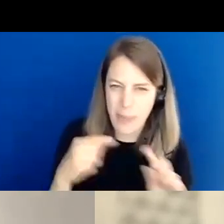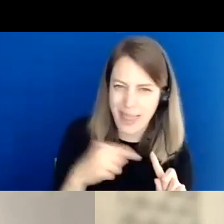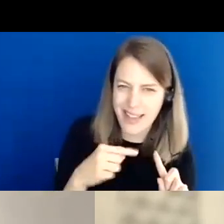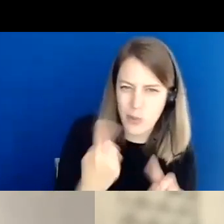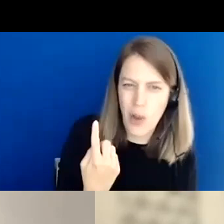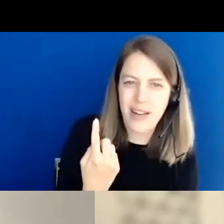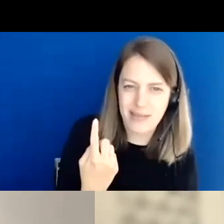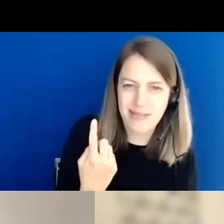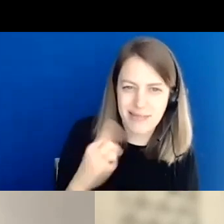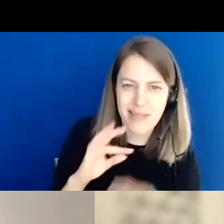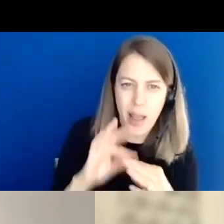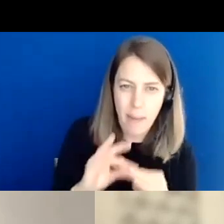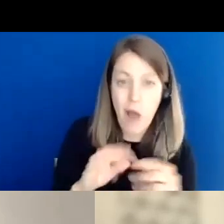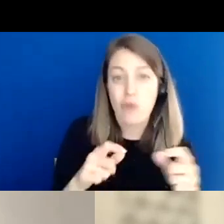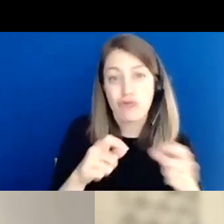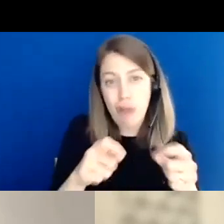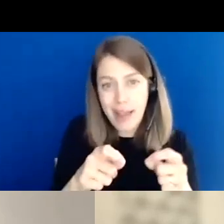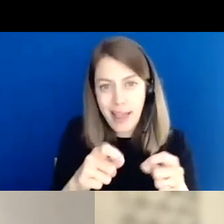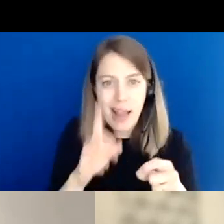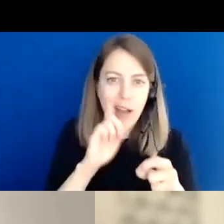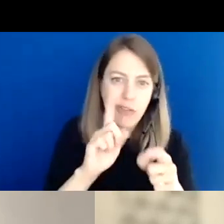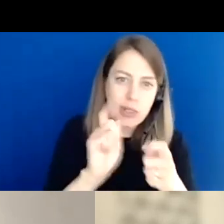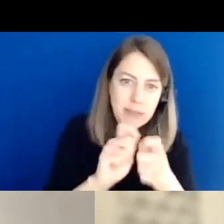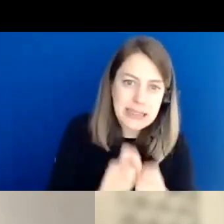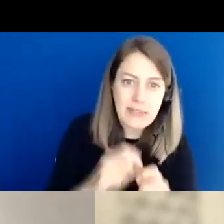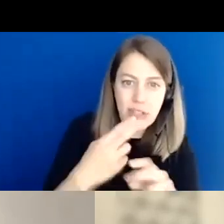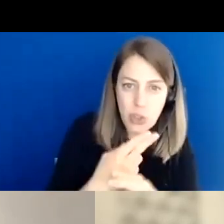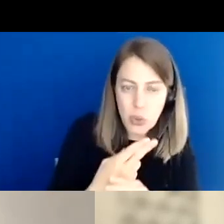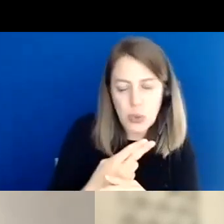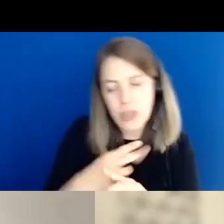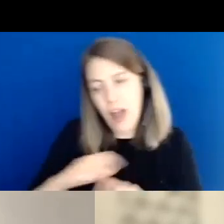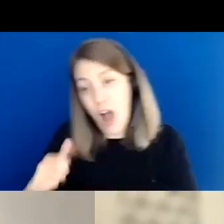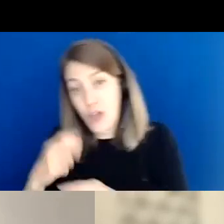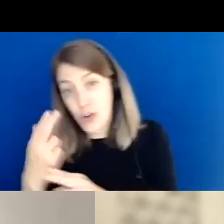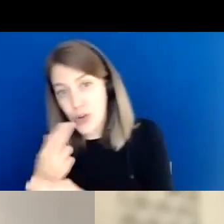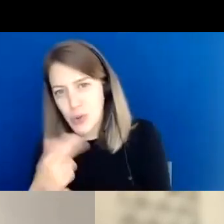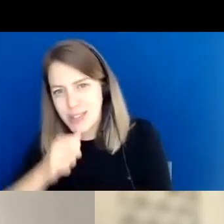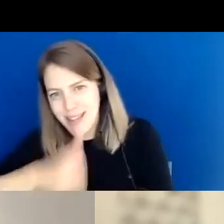regulating it only for certain uses and not for other uses, and you can't do that.